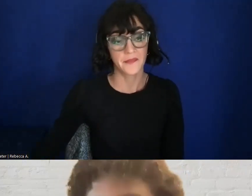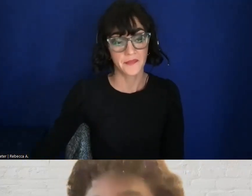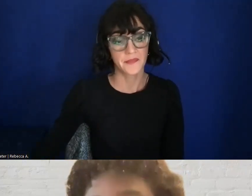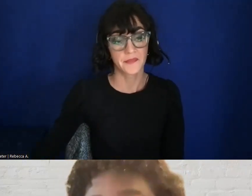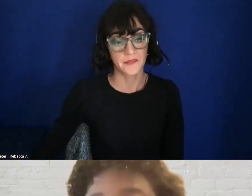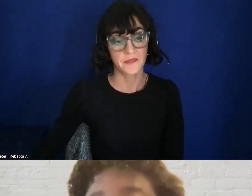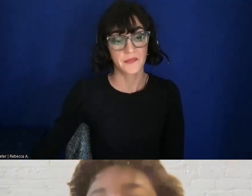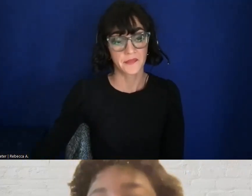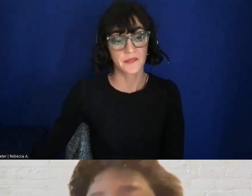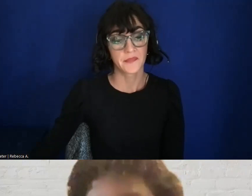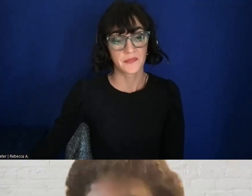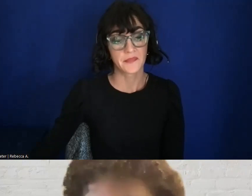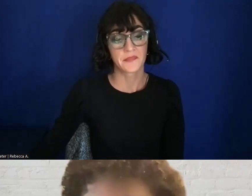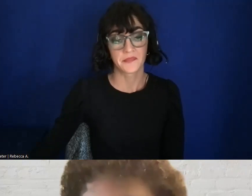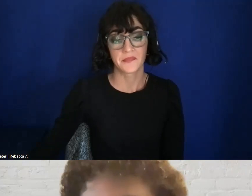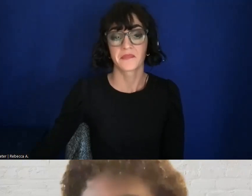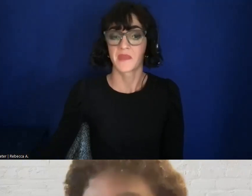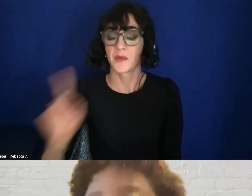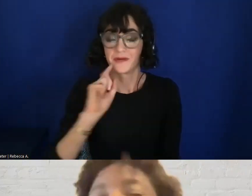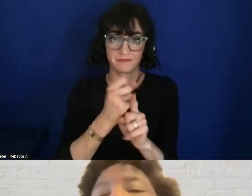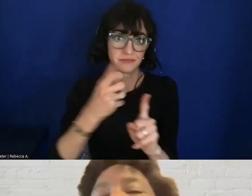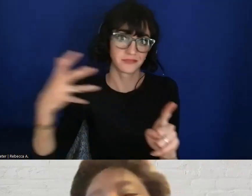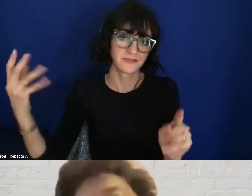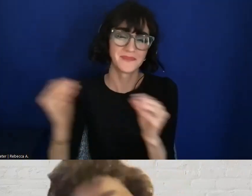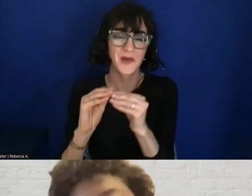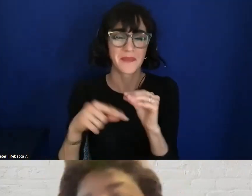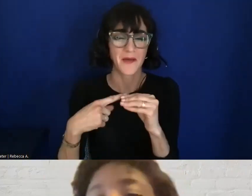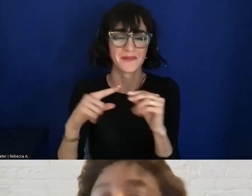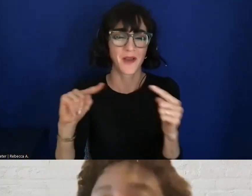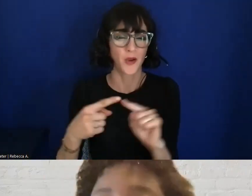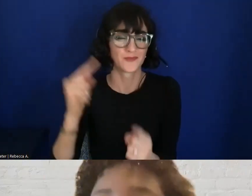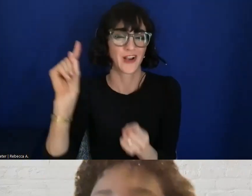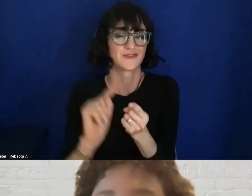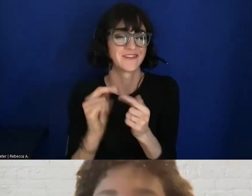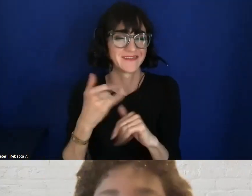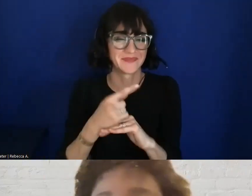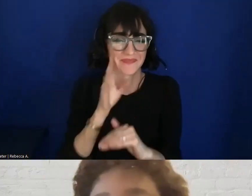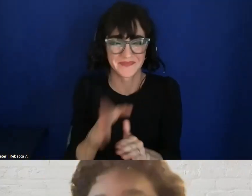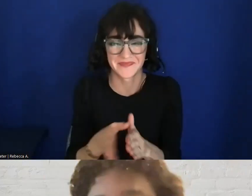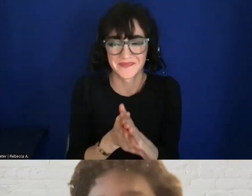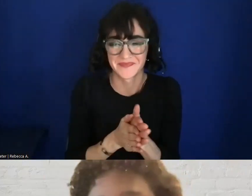so we're going to talk a lot more about harm reduction today so hopefully um once we get